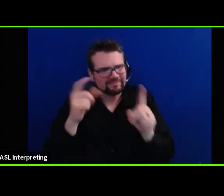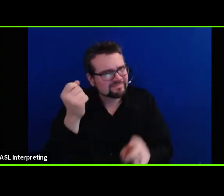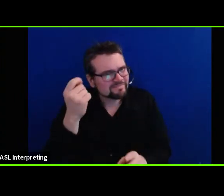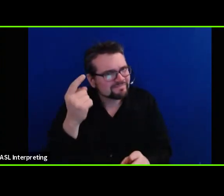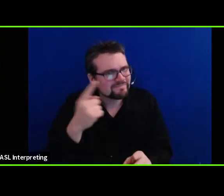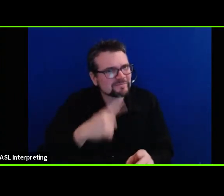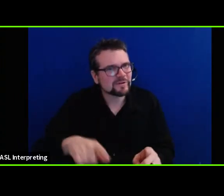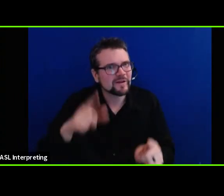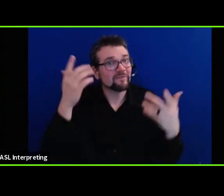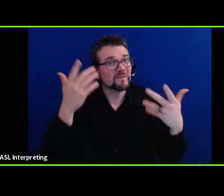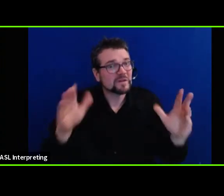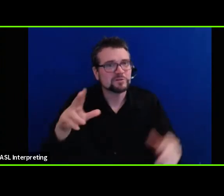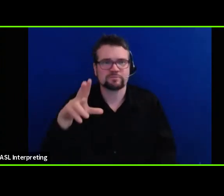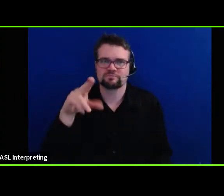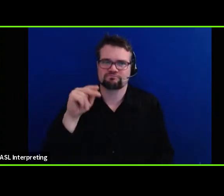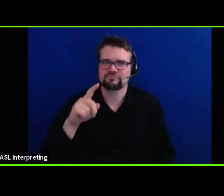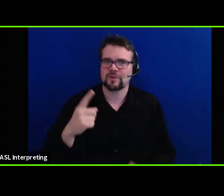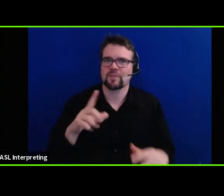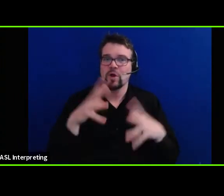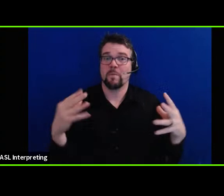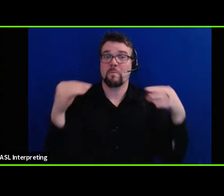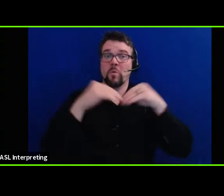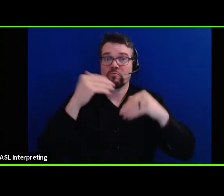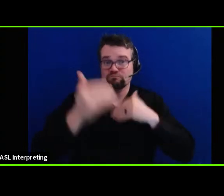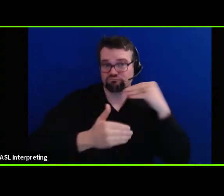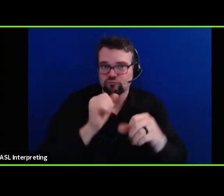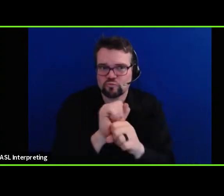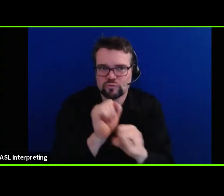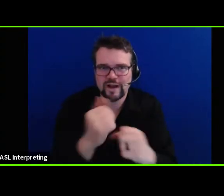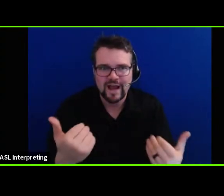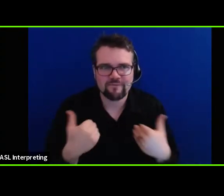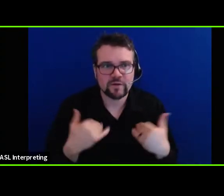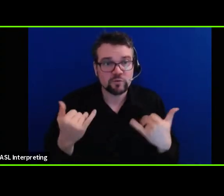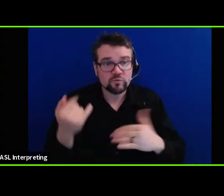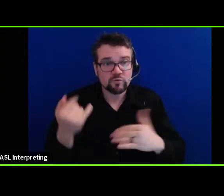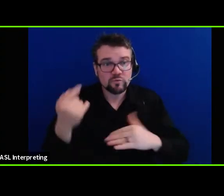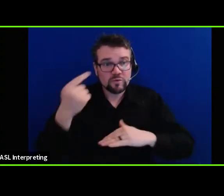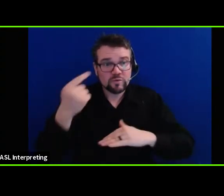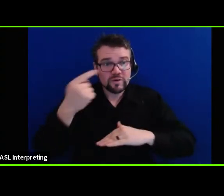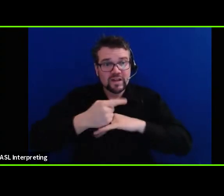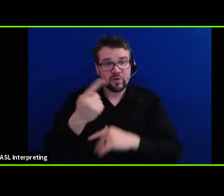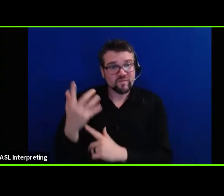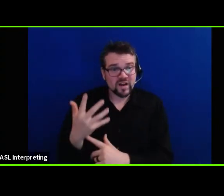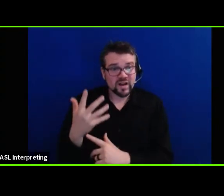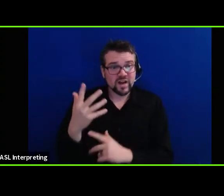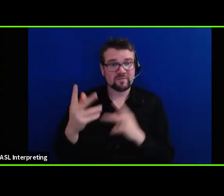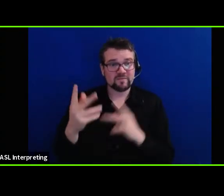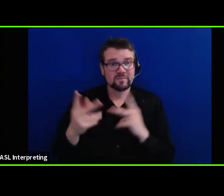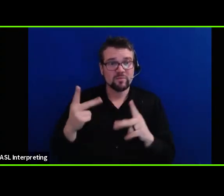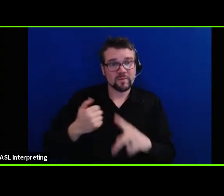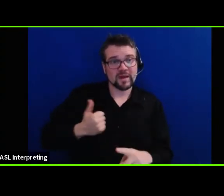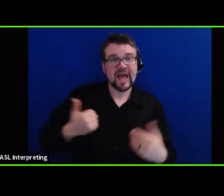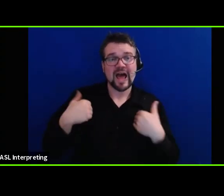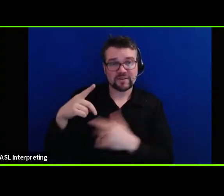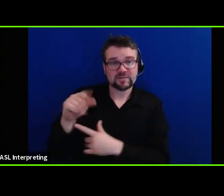TODAY, ONE IN FIVE CANADIAN ADULTS HAVE A DISABILITY. AND THIS NUMBER IS INCREASING AS OUR POPULATION AGES.